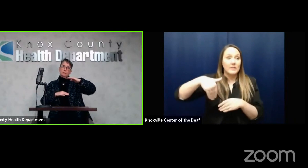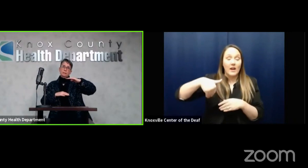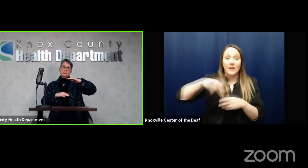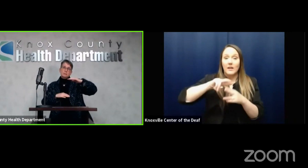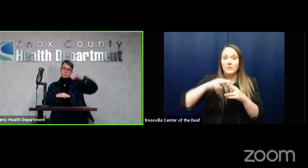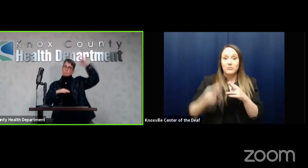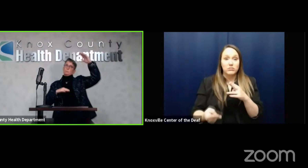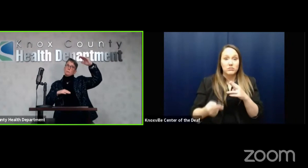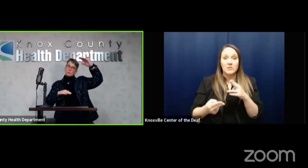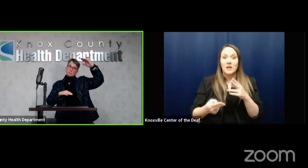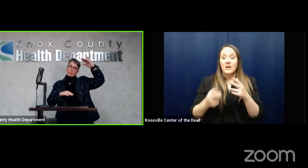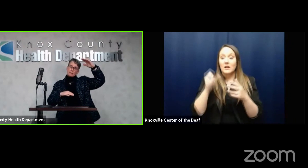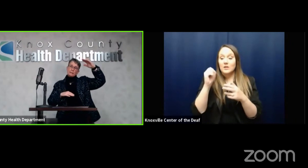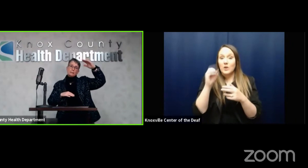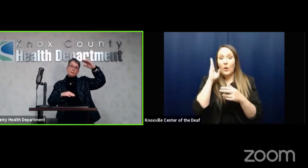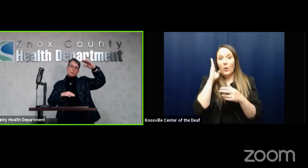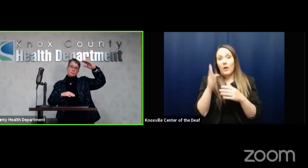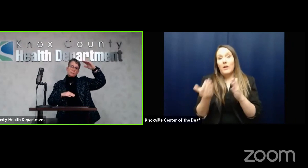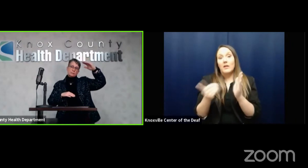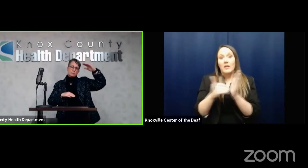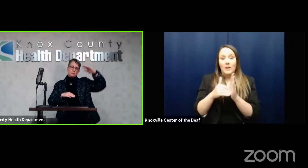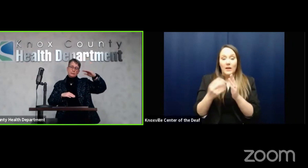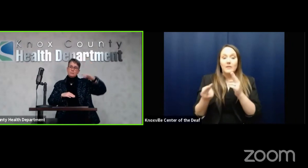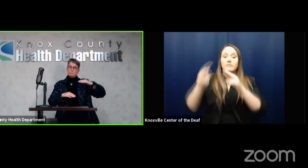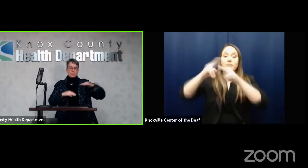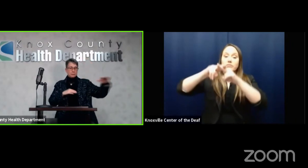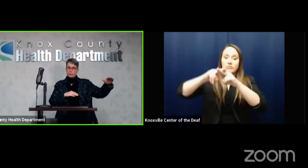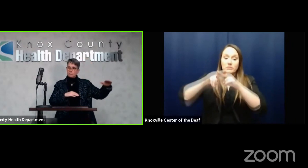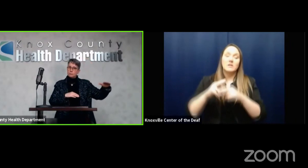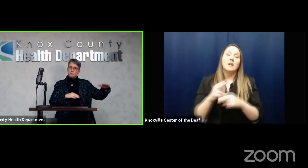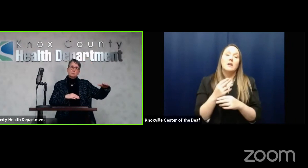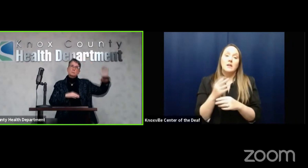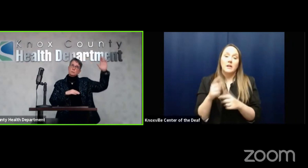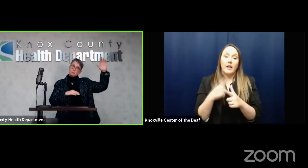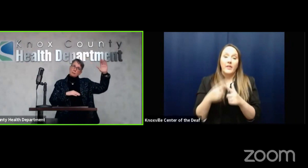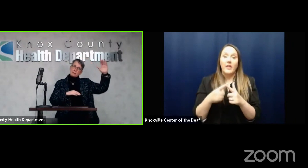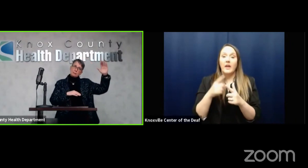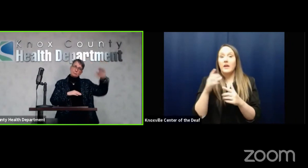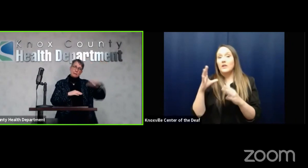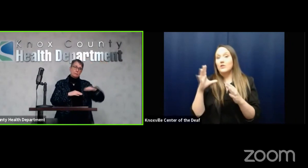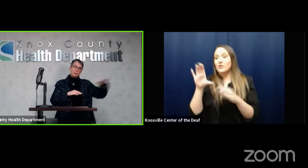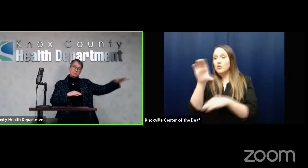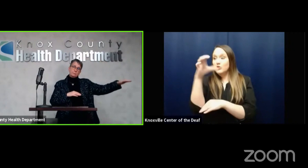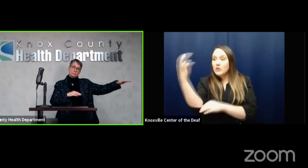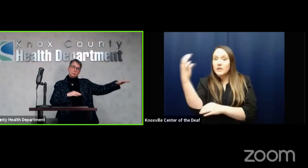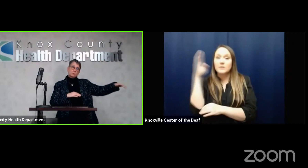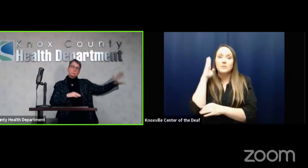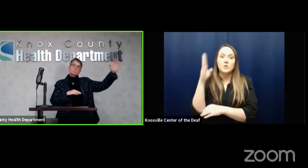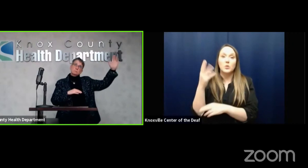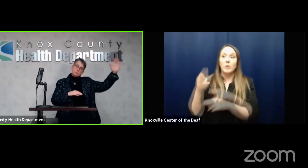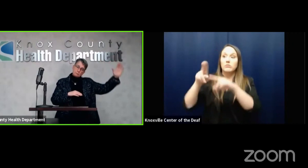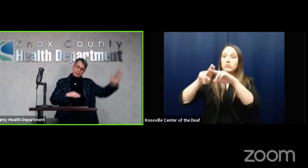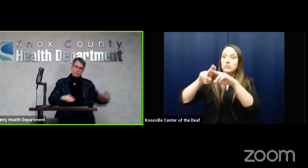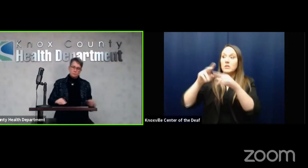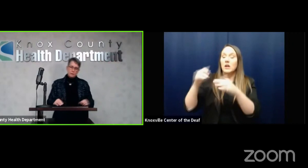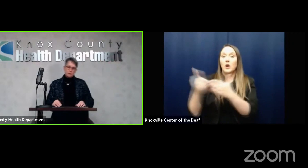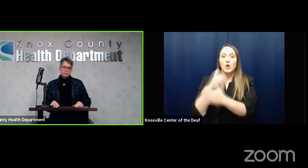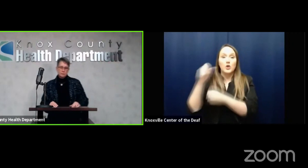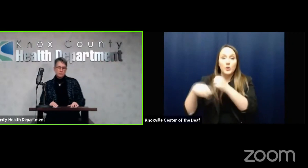about that trend. 4@ >> The Tennessee Department of Health reported roughly 140000 The Tennessee Department of Health reported roughly 140000 The Tennessee Department of Health reported roughly 140000 new The Tennessee Department of Health reported roughly 140000 new cases The Tennessee Department of Health reported roughly 140000 new cases during The Tennessee Department of Health reported roughly 140000 new cases during November, Health reported roughly 140000 new cases during November, Health reported roughly 140000 new cases during November, nearly Health reported roughly 140000 new cases during November, nearly double Health reported roughly 140000 new cases during November, nearly double the Health reported roughly 140000 new cases during November, nearly double the state's new cases during November, nearly double the state's new cases during November, nearly double the state's previous new cases during November, nearly double the state's previous monthly new cases during November, nearly double the state's previous monthly high. nearly double the state's previous monthly high. nearly double the state's previous monthly high. We nearly double the state's previous monthly high. We had nearly double the state's previous monthly high. We had Halloween. previous monthly high. We had Halloween. previous monthly high. We had Halloween. We previous monthly high. We had Halloween. We had previous monthly high. We had Halloween. We had a previous monthly high. We had Halloween. We had a spike previous monthly high. We had Halloween. We had a spike from previous monthly high. We had Halloween. We had a spike from that previous monthly high. We had Halloween. We had a spike from that and We had Halloween. We had a spike from that and We had Halloween. We had a spike from that and then We had Halloween. We had a spike from that and then we We had Halloween. We had a spike from that and then we had We had Halloween. We had a spike from that and then we had Thanksgiving We had Halloween. We had a spike from that and then we had Thanksgiving head We had a spike from that and then we had Thanksgiving head We had a spike from that and then we had Thanksgiving head come We had a spike from that and then we had Thanksgiving head come down We had a spike from that and then we had Thanksgiving head come down from We had a spike from that and then we had Thanksgiving head come down from the We had a spike from that and then we had Thanksgiving head come down from the spike We had a spike from that and then we had Thanksgiving head come down from the spike from then we had Thanksgiving head come down from the spike from then we had Thanksgiving head come down from the spike from Halloween. come down from the spike from Halloween.